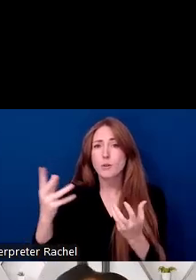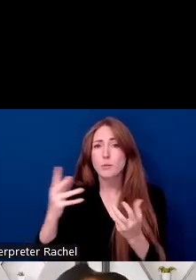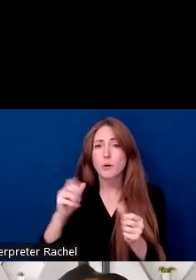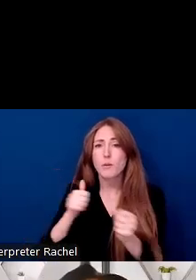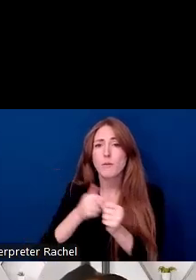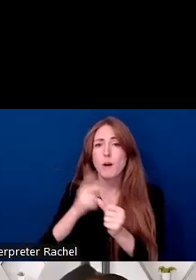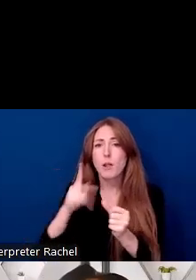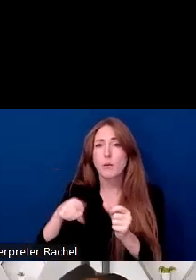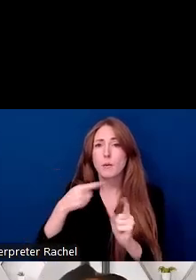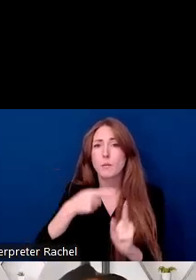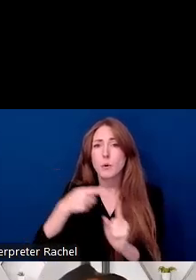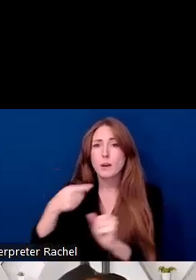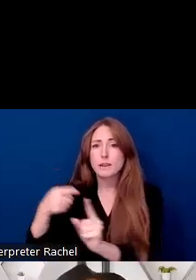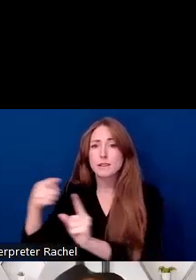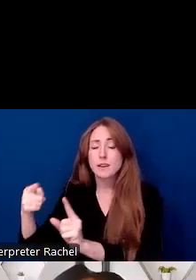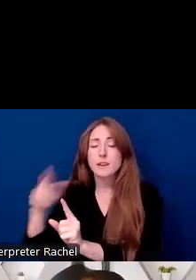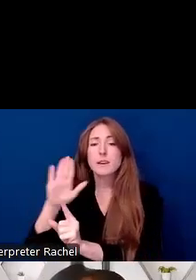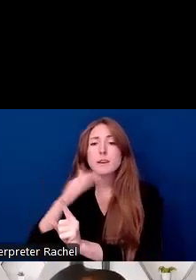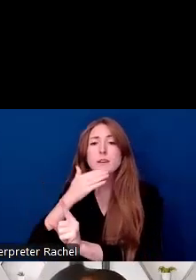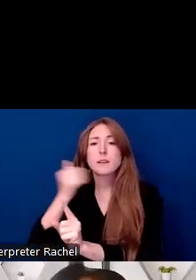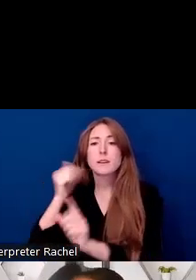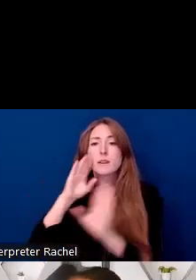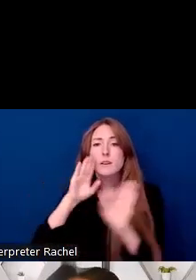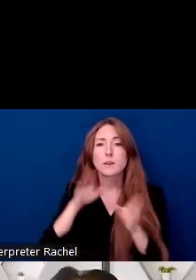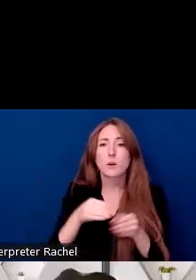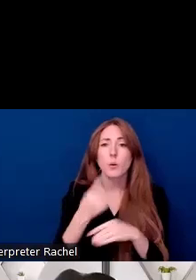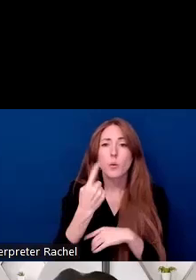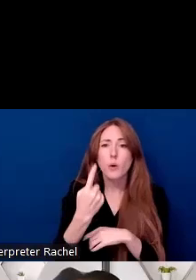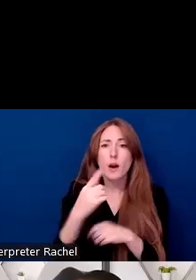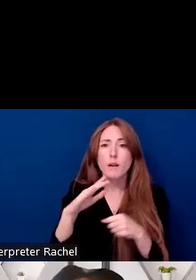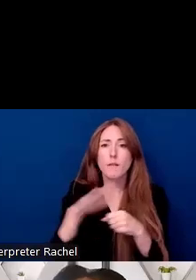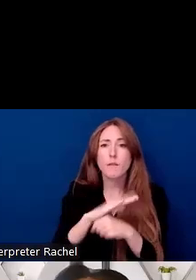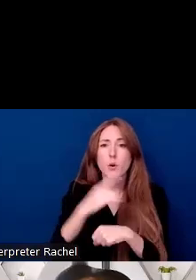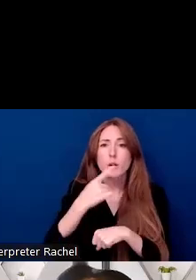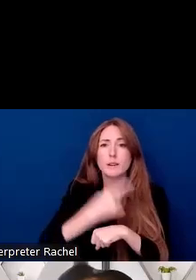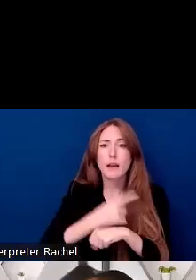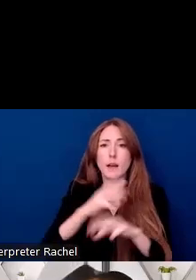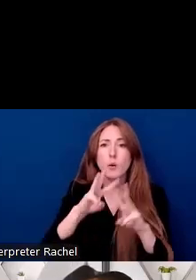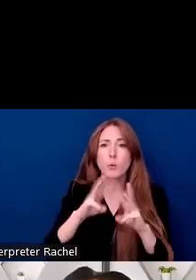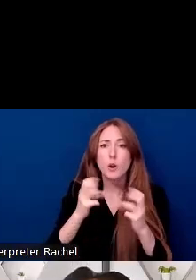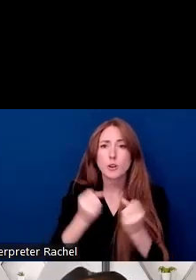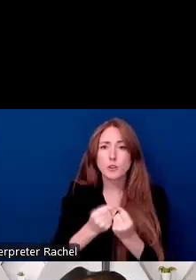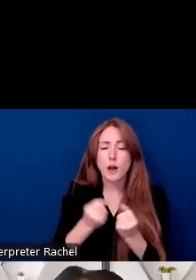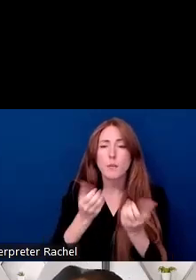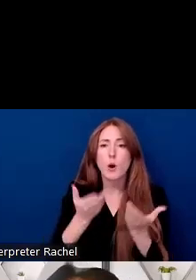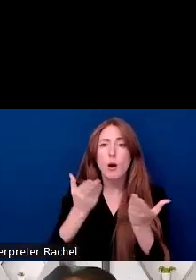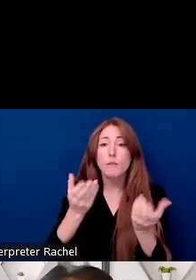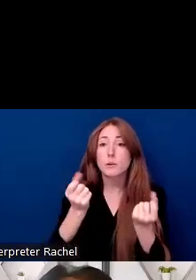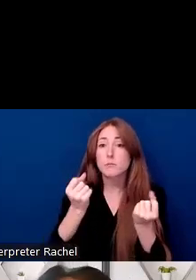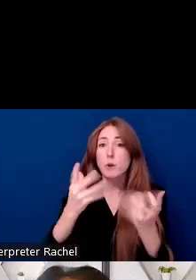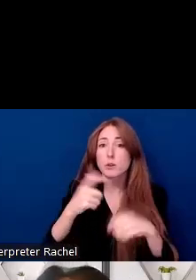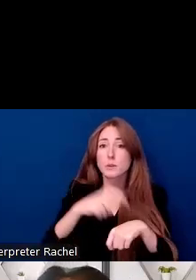on one all-day workshop offered multiple times is better than having several short meetings